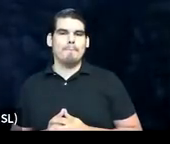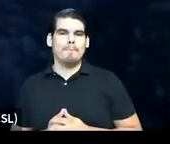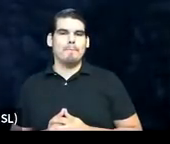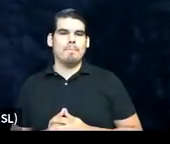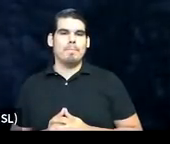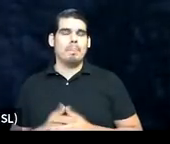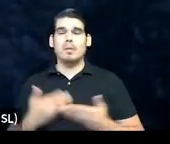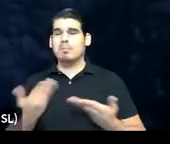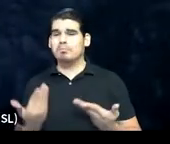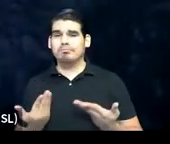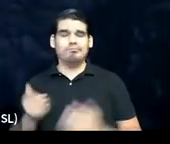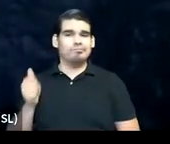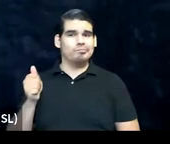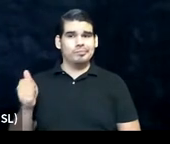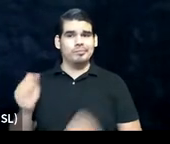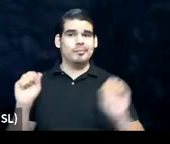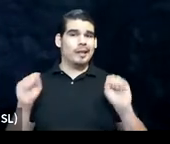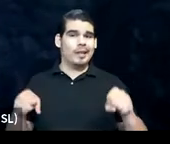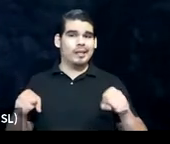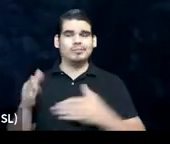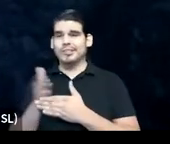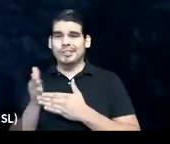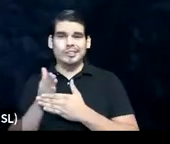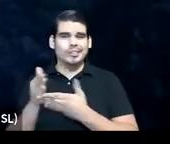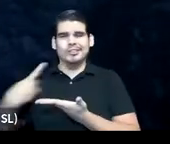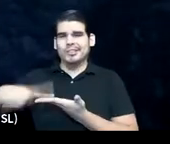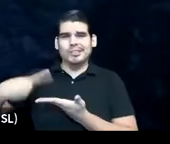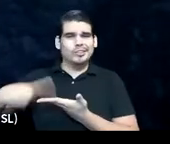Just all the conversation that were going on why the why those topics were important to you.